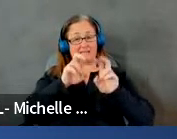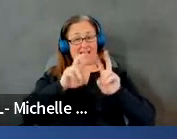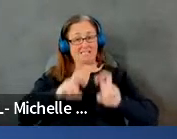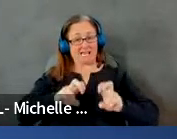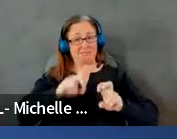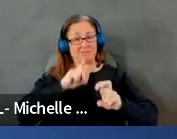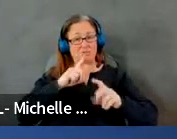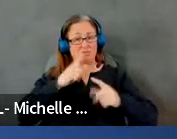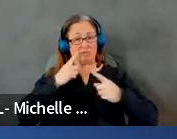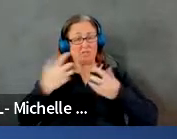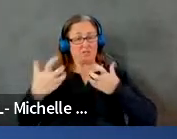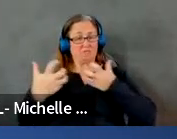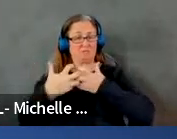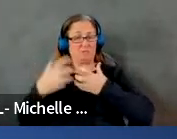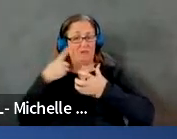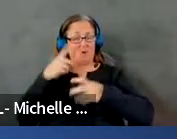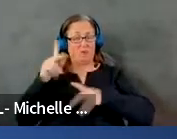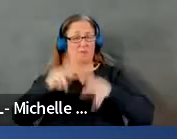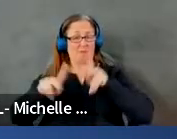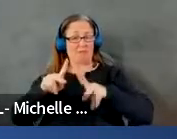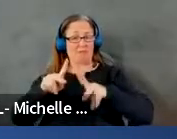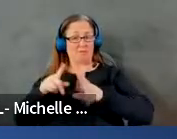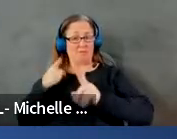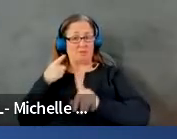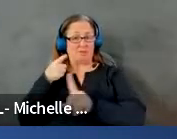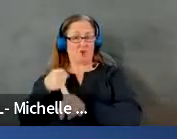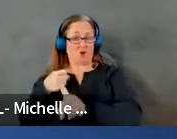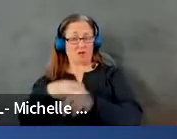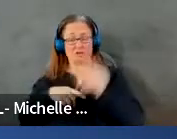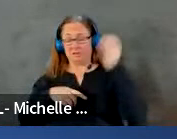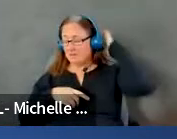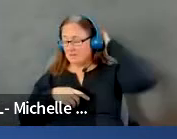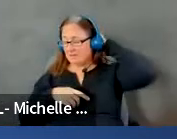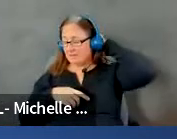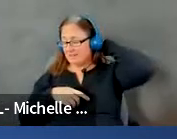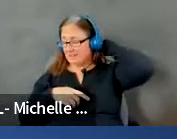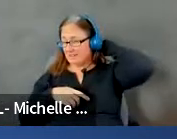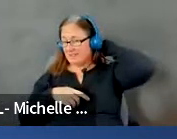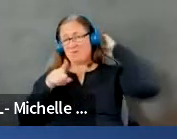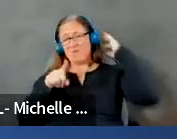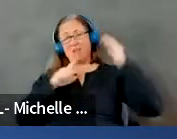populations that it's designed for. So those are some steps from that we think